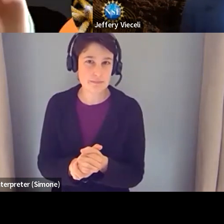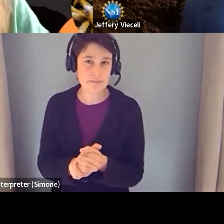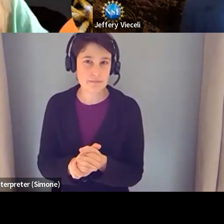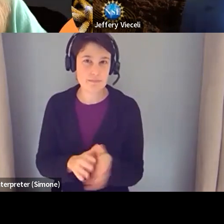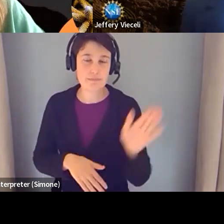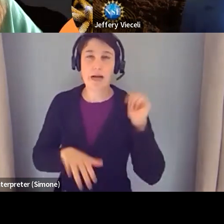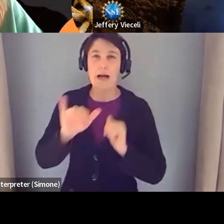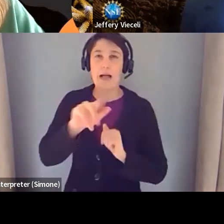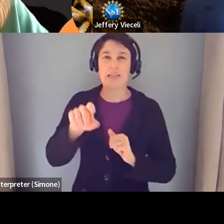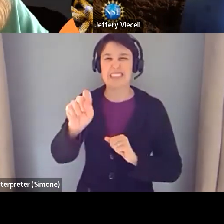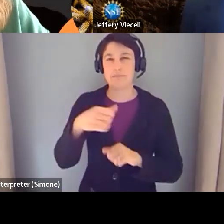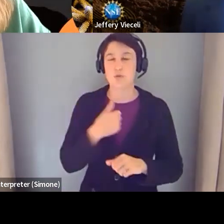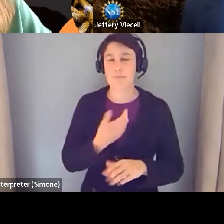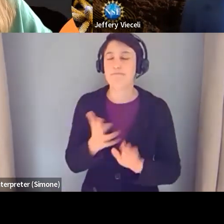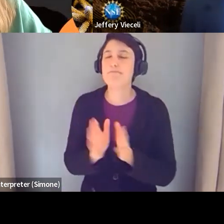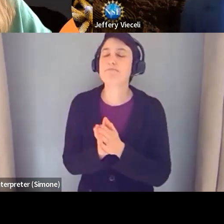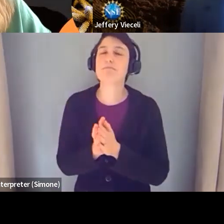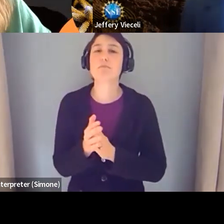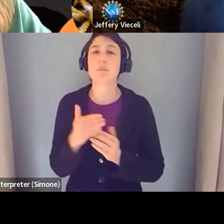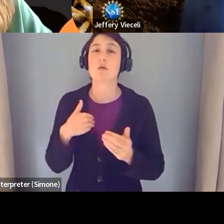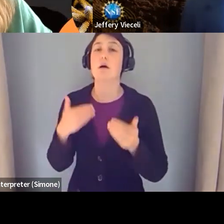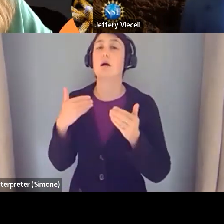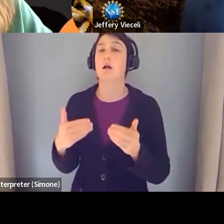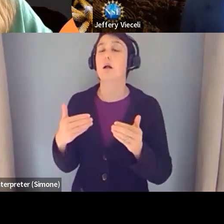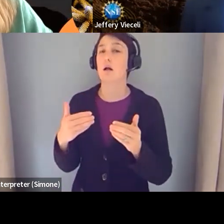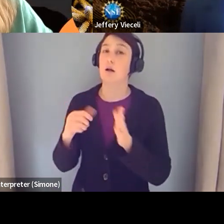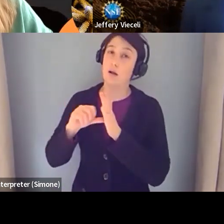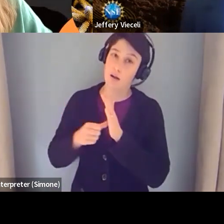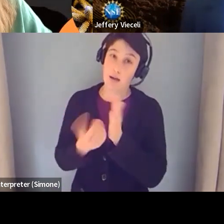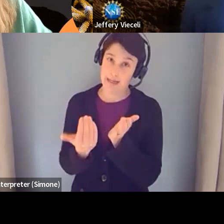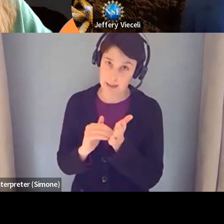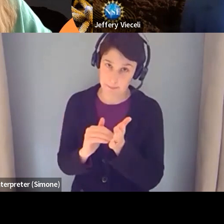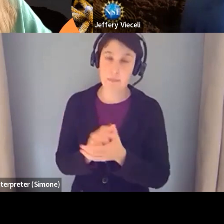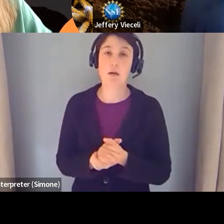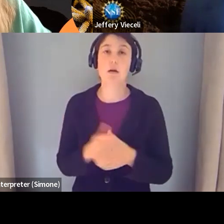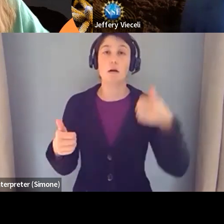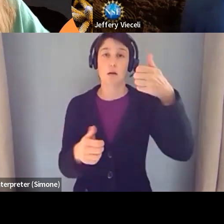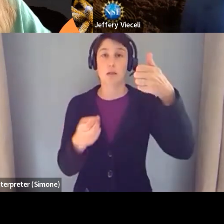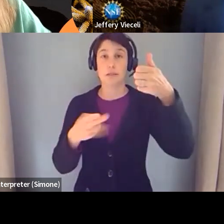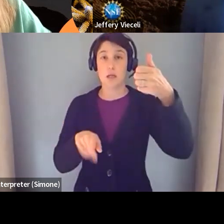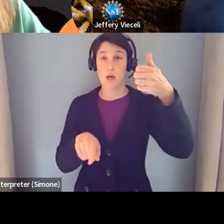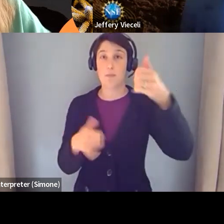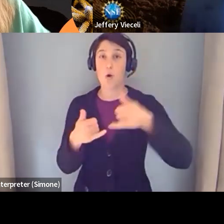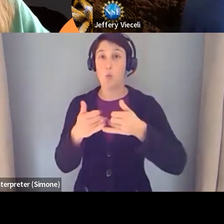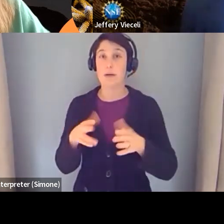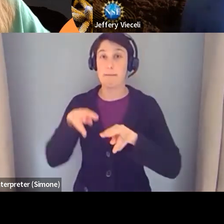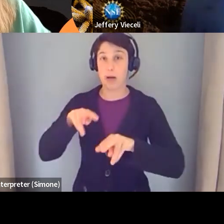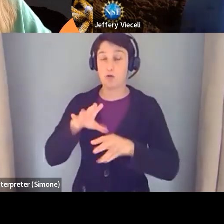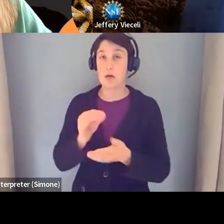Elizabeth Dehart: Yes; sorry. So I was just going to start by saying, again, subawardee monitoring and budgets are the prime's responsibility.